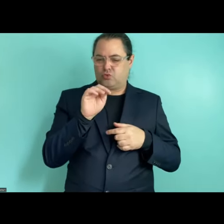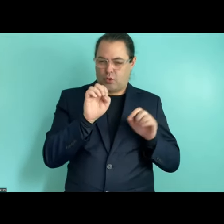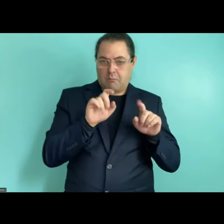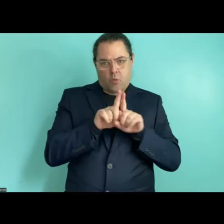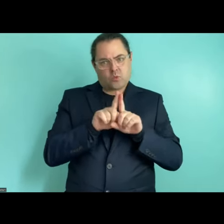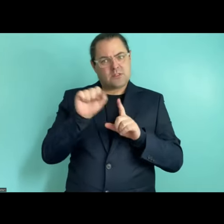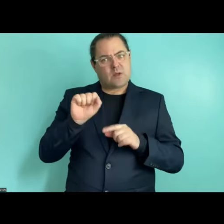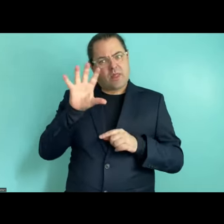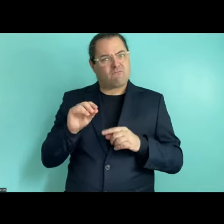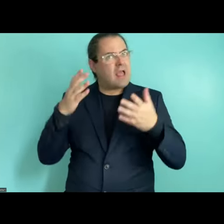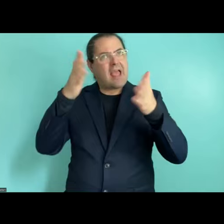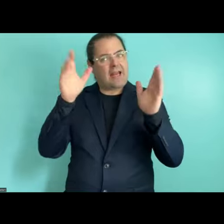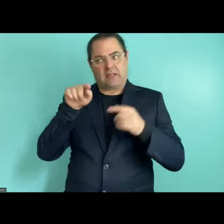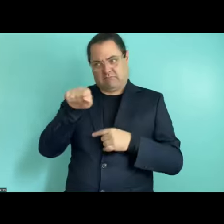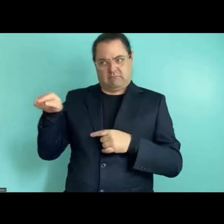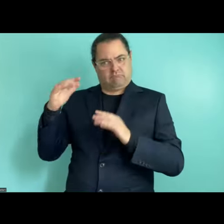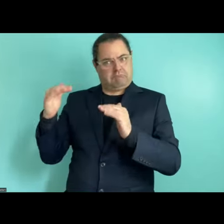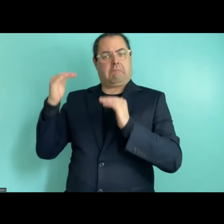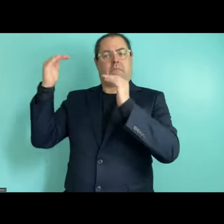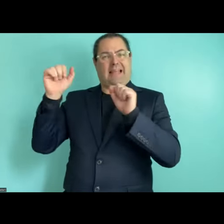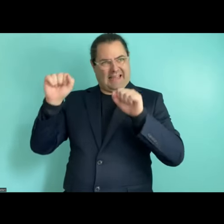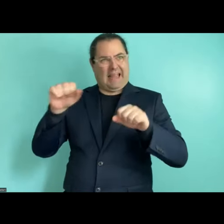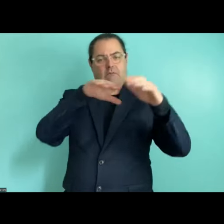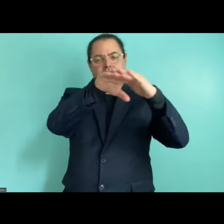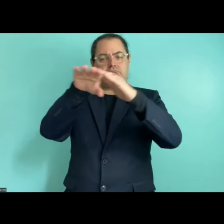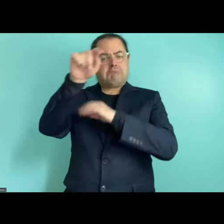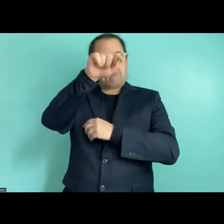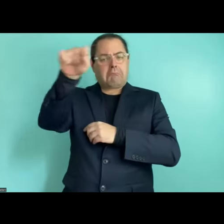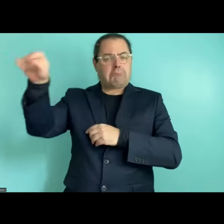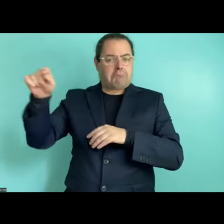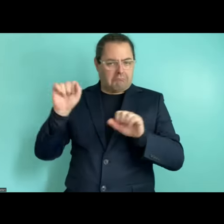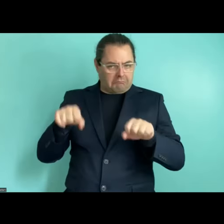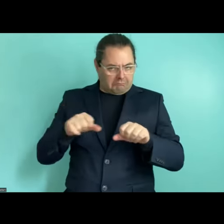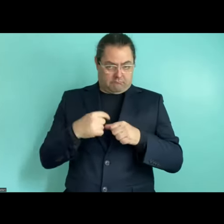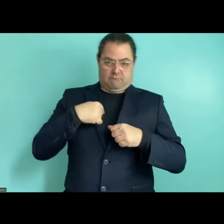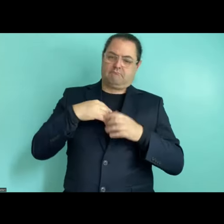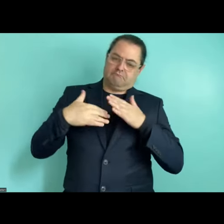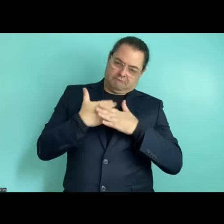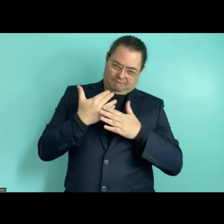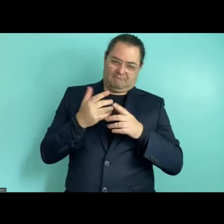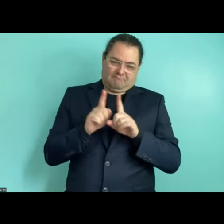that will want you know, to employ them, you know, especially within the ICT spaces upset.